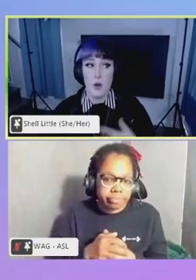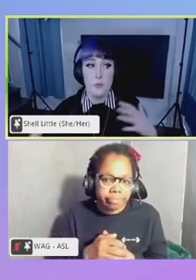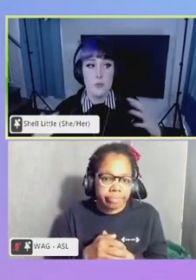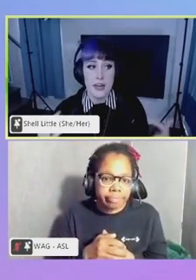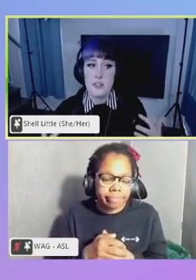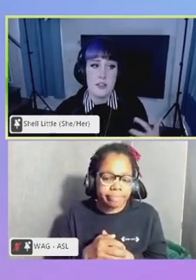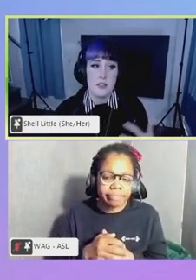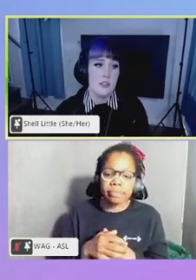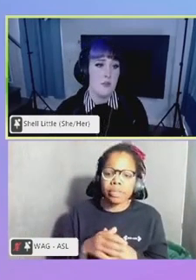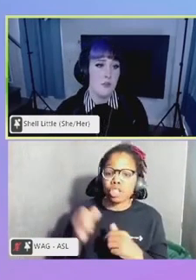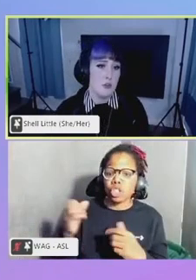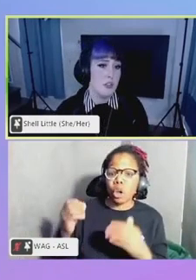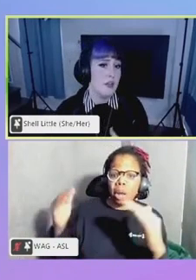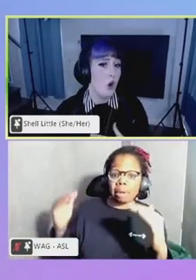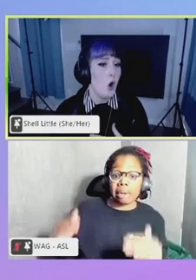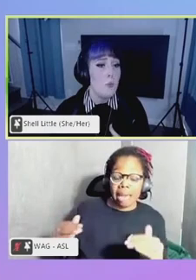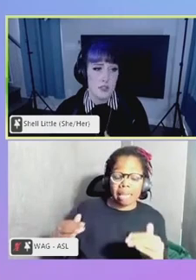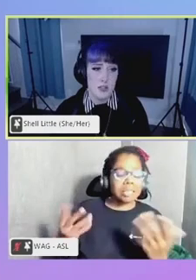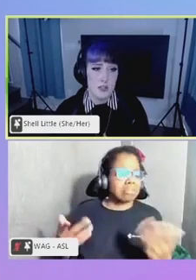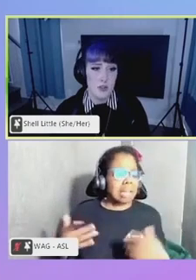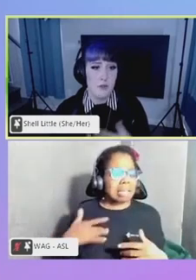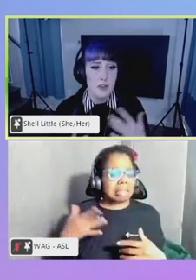amazing and support you. But you skipped one or step two,